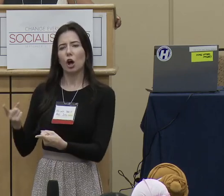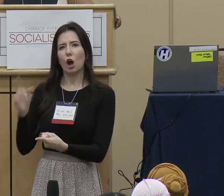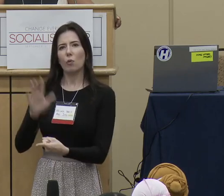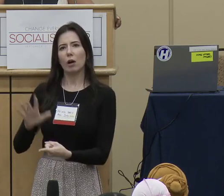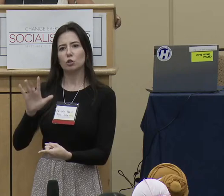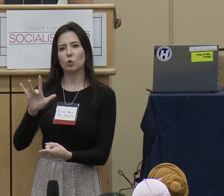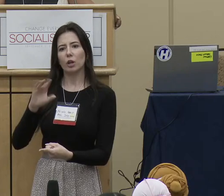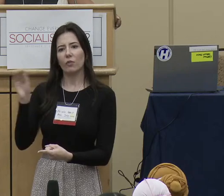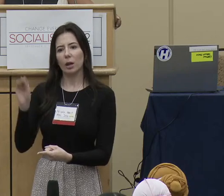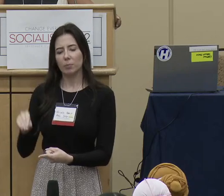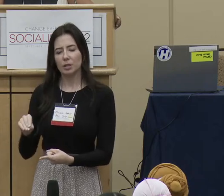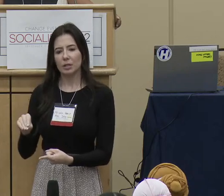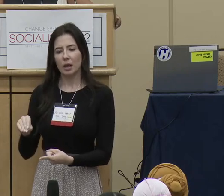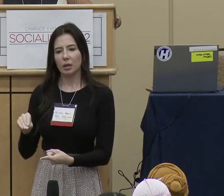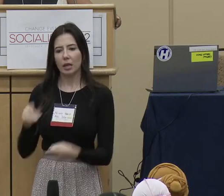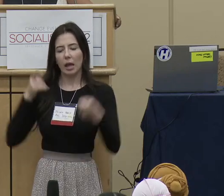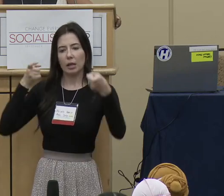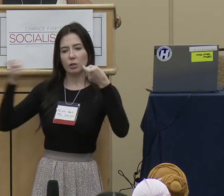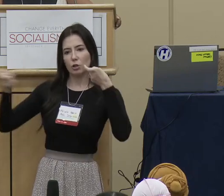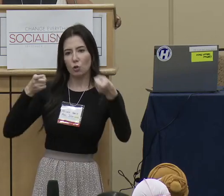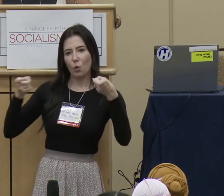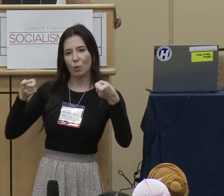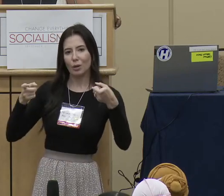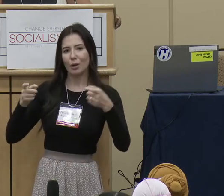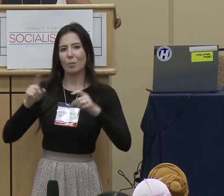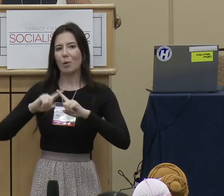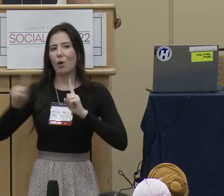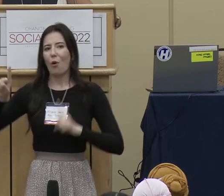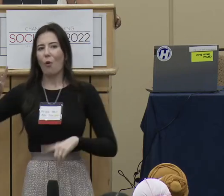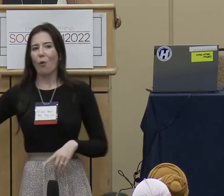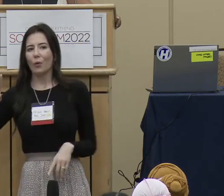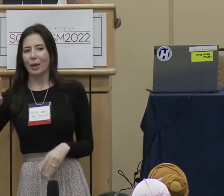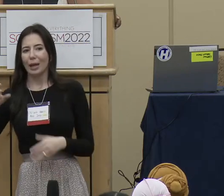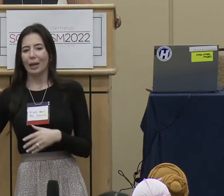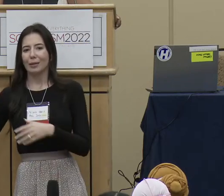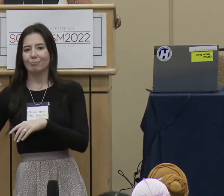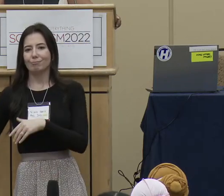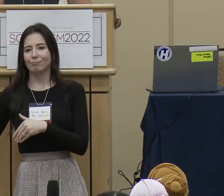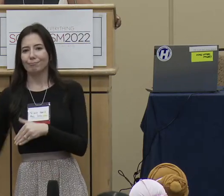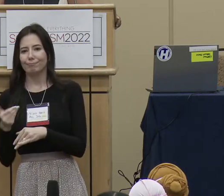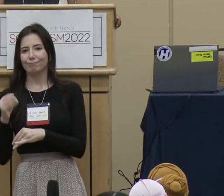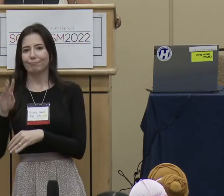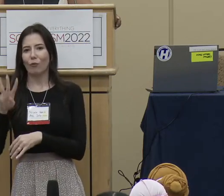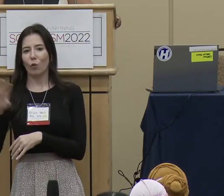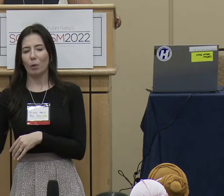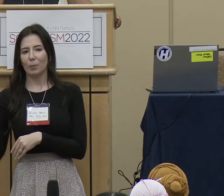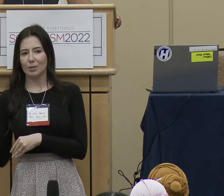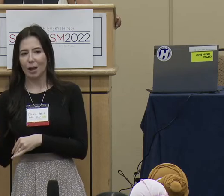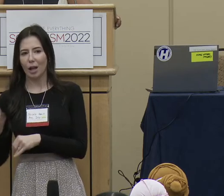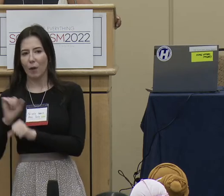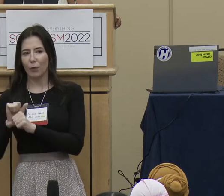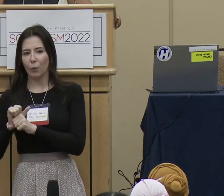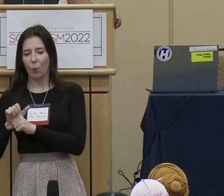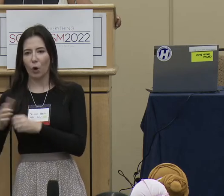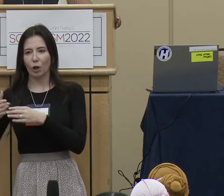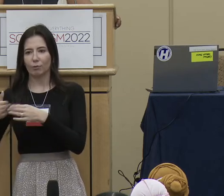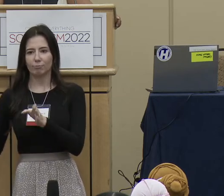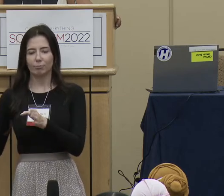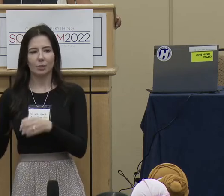of the economy, while only employing 4% of the workforce .